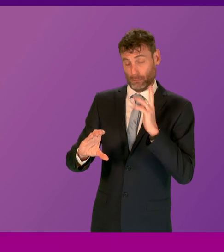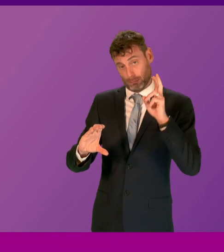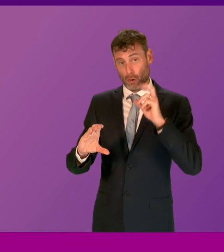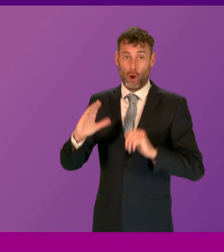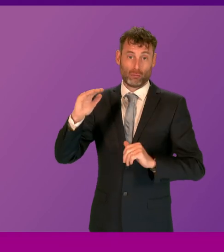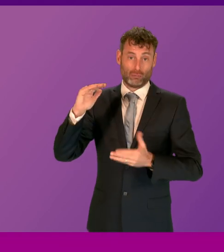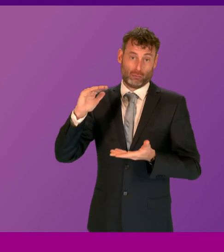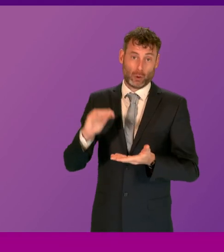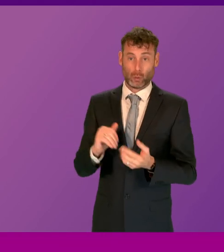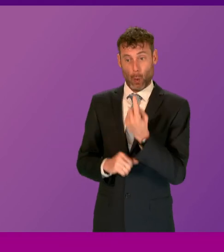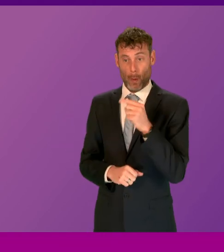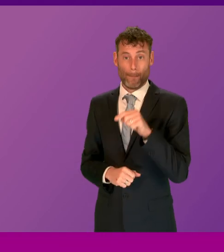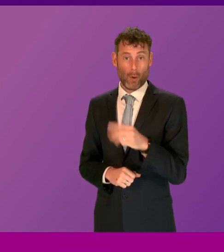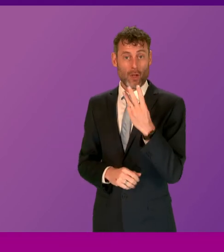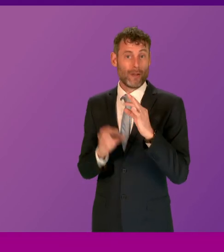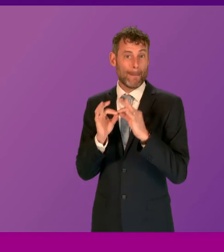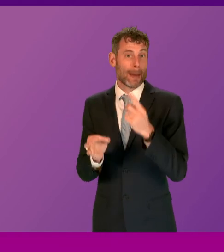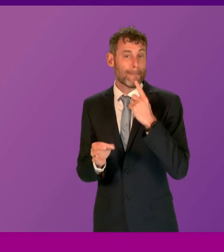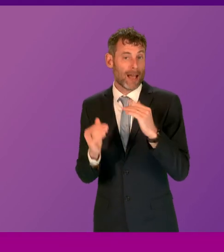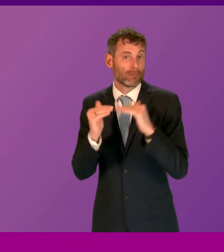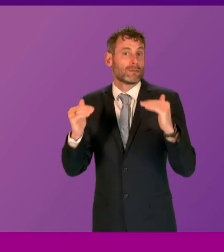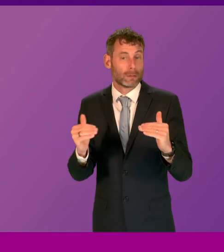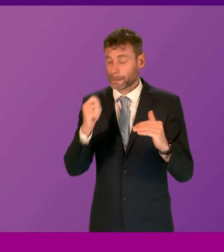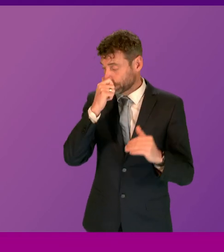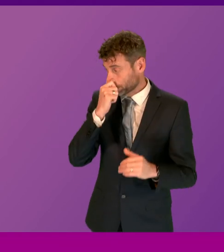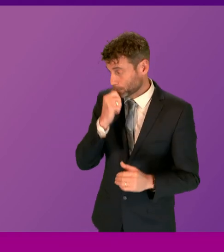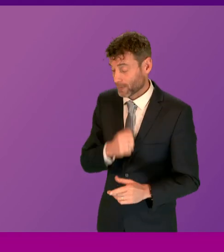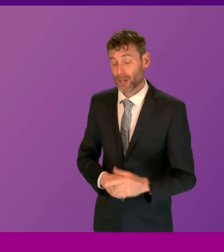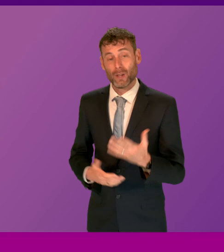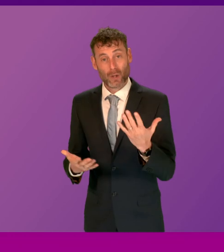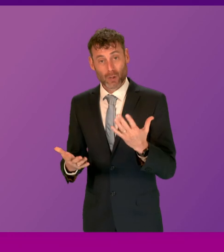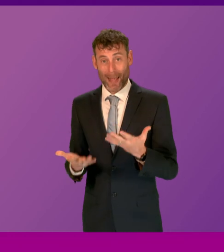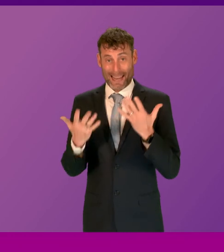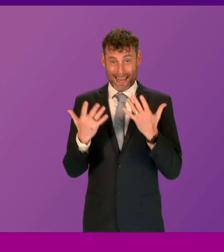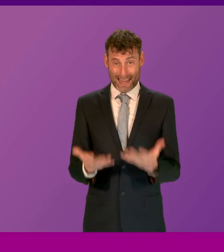The absence of investment in public services and infrastructure is nothing short of a betrayal